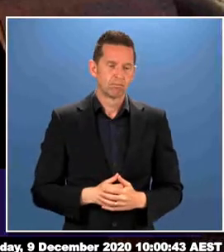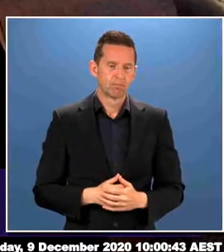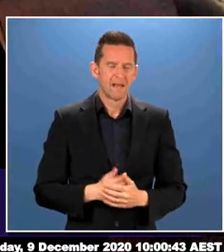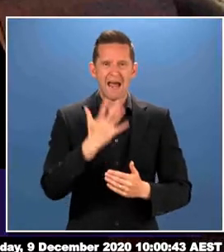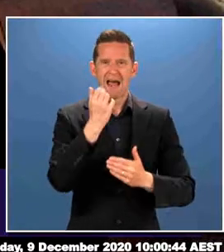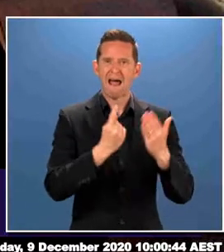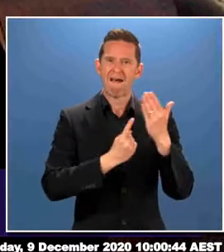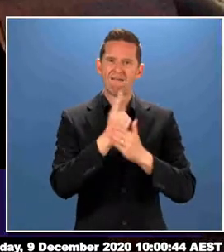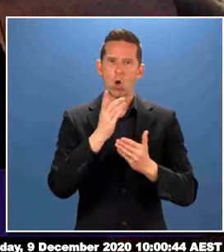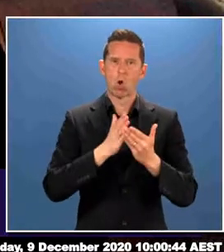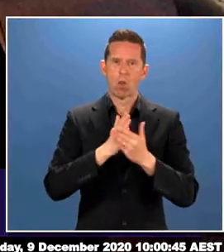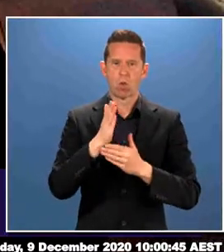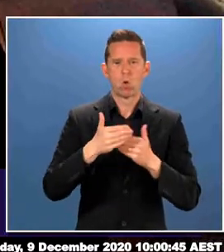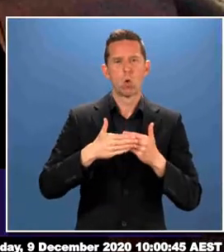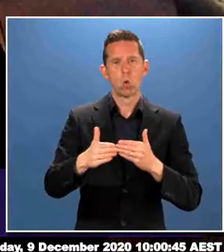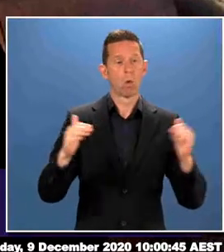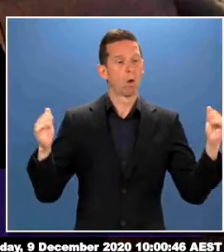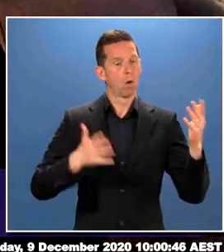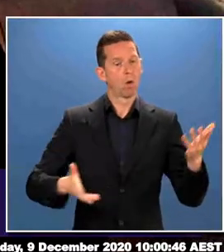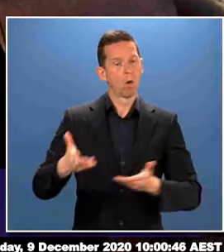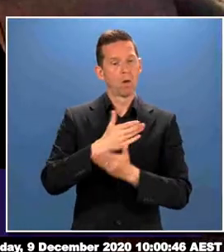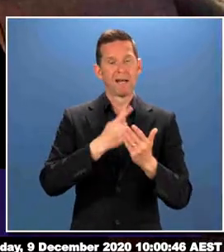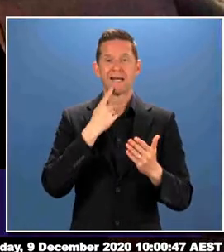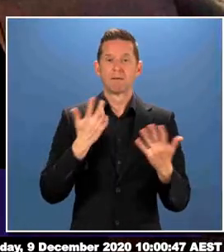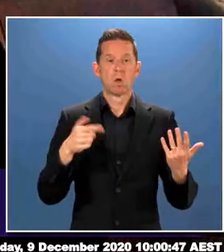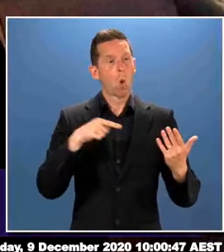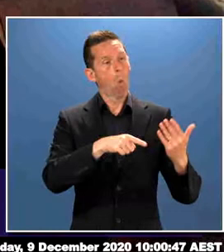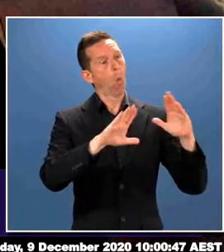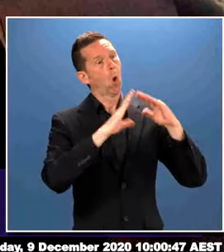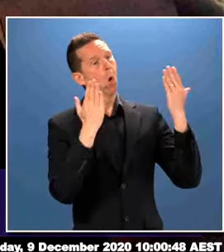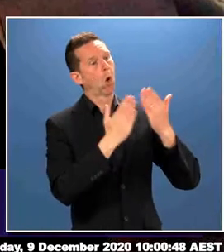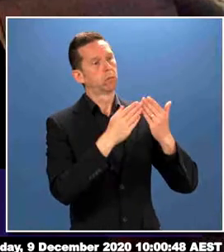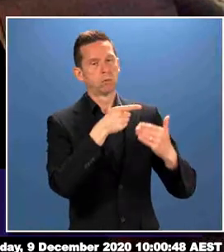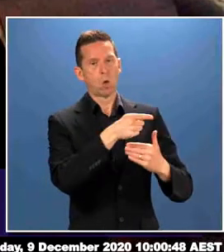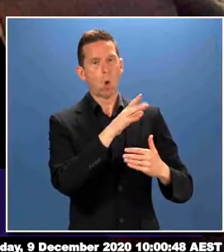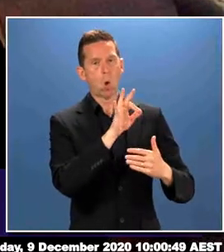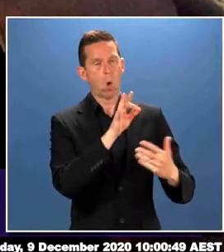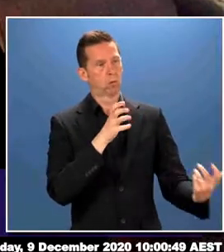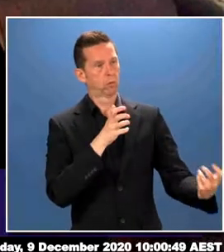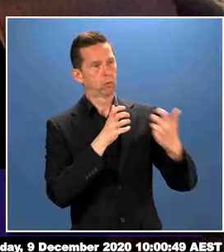the Summit overall, that phrase of, "The world was not designed for us", and often have people use that as a throw-away statement,